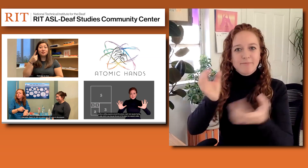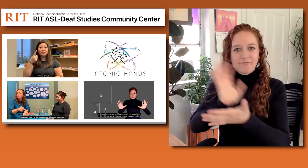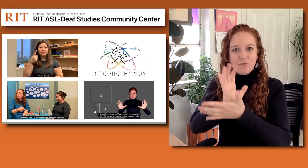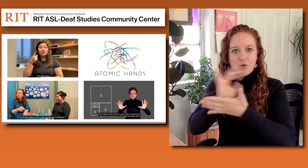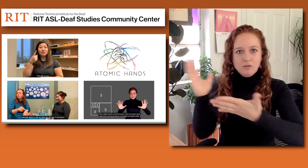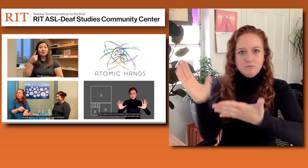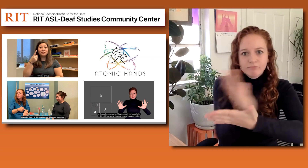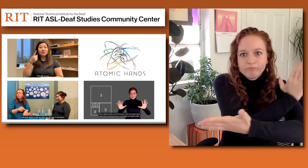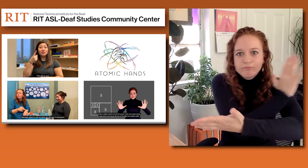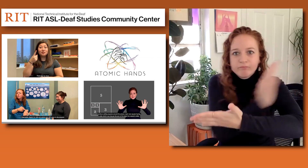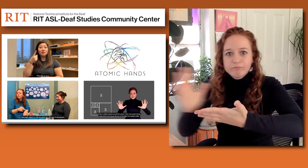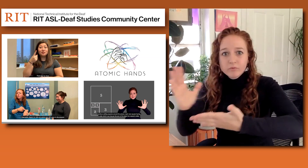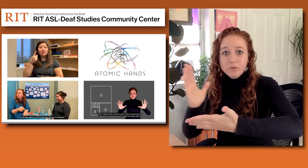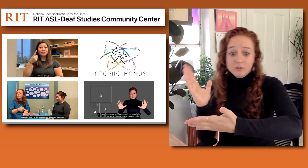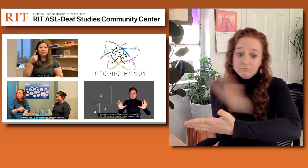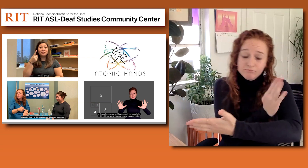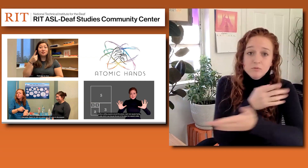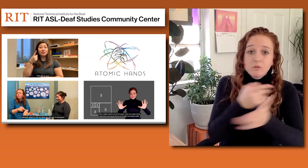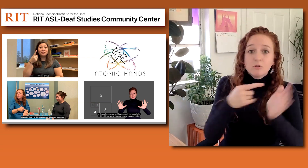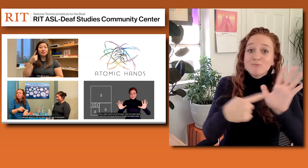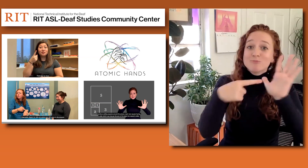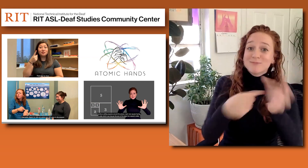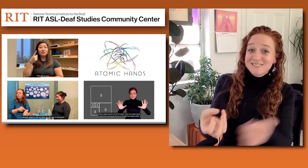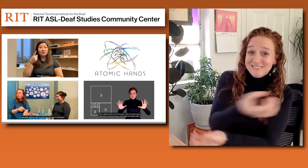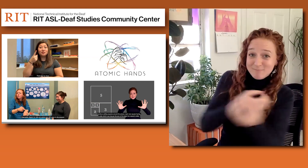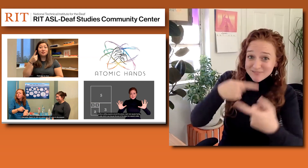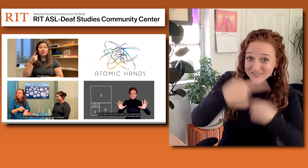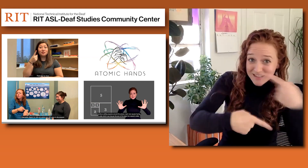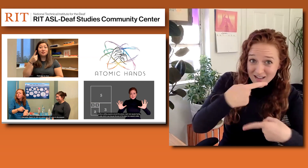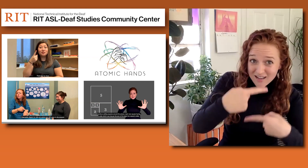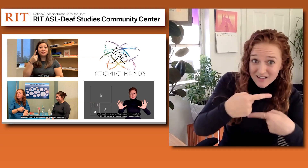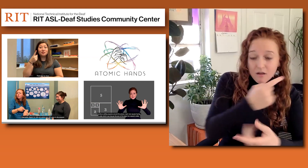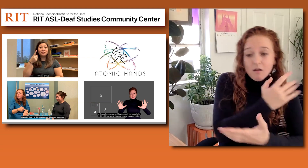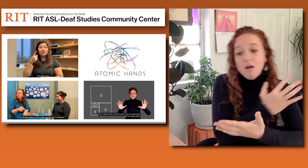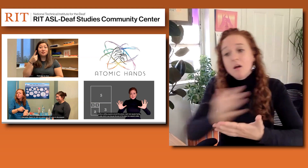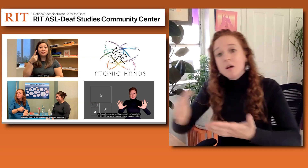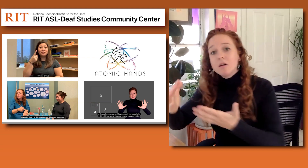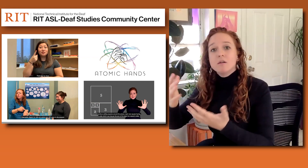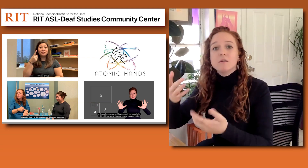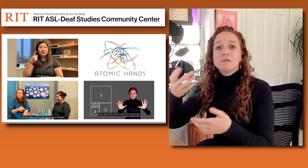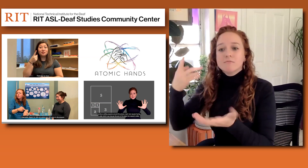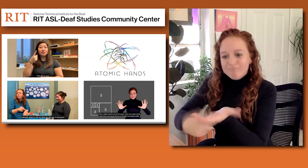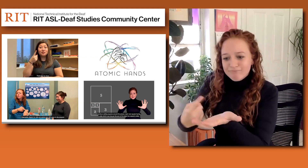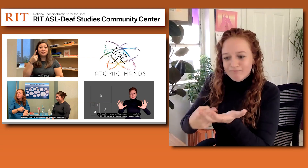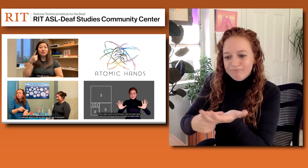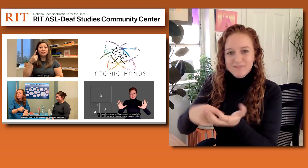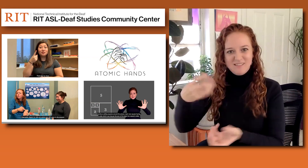Atomic Hands was created so many STEMists could get together and show the range of signs